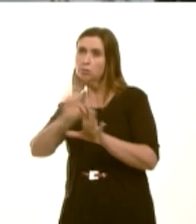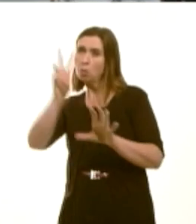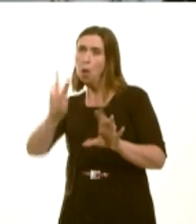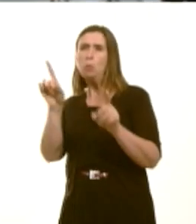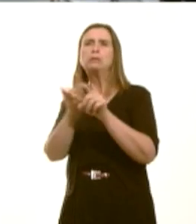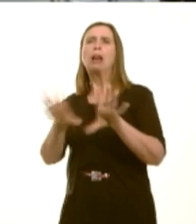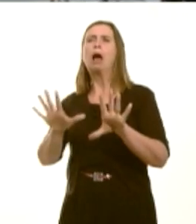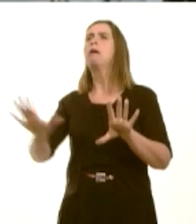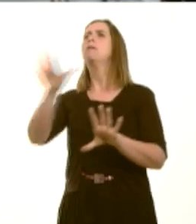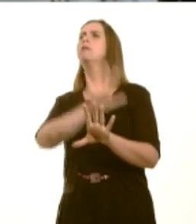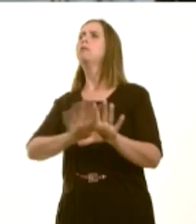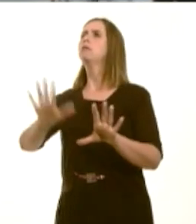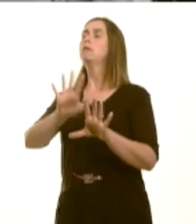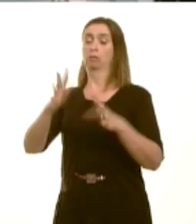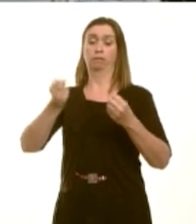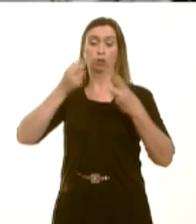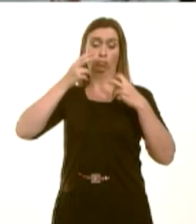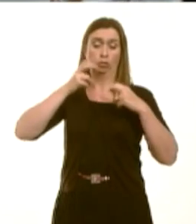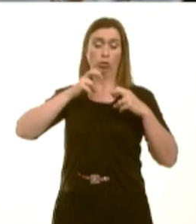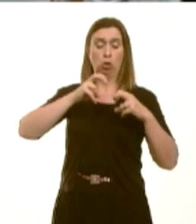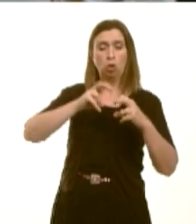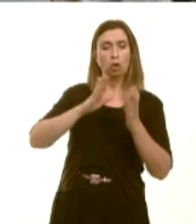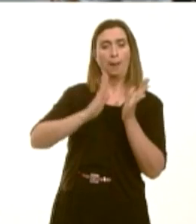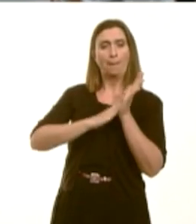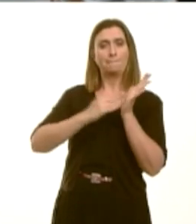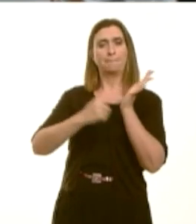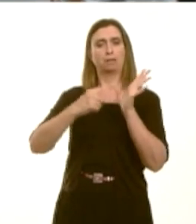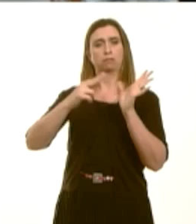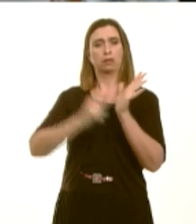of that research, a review is taking place of MTAN 2, working with the Coal Authority